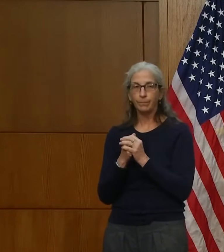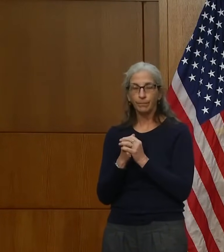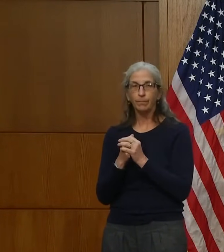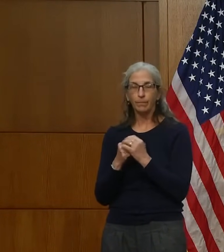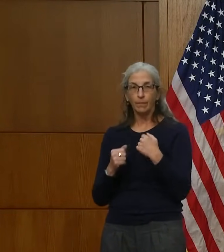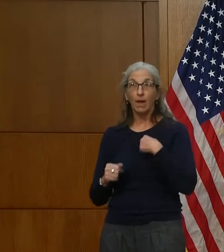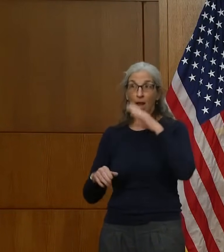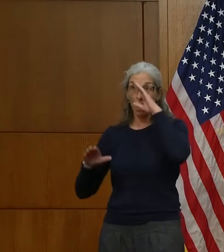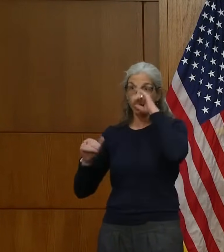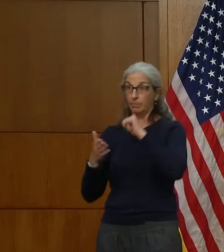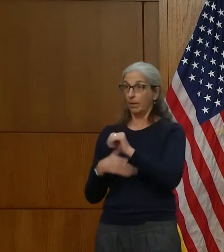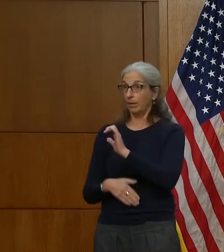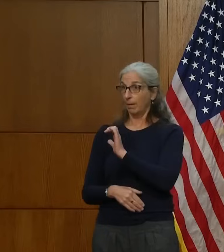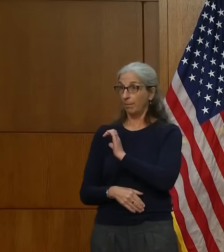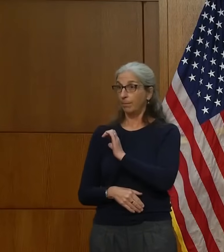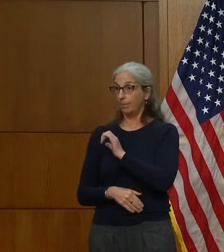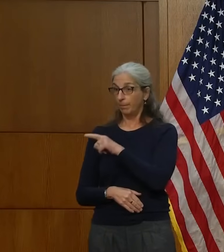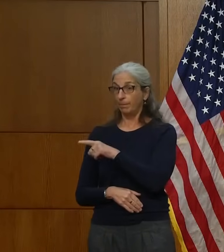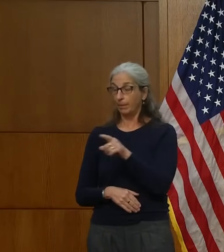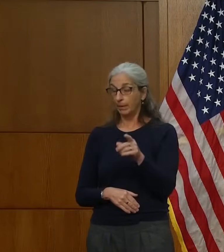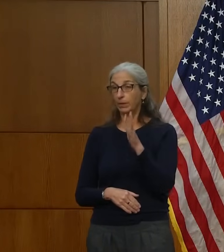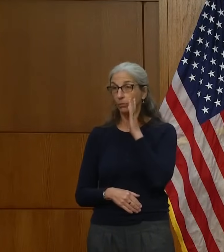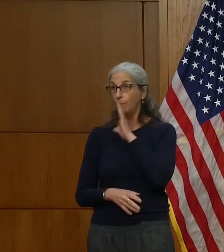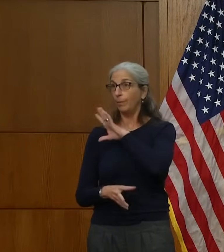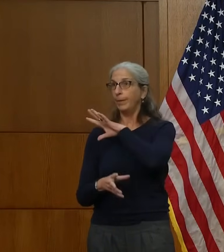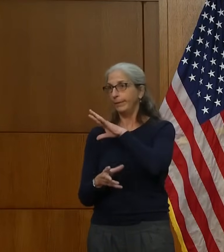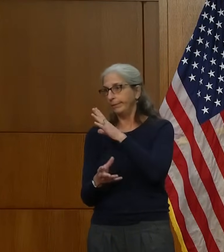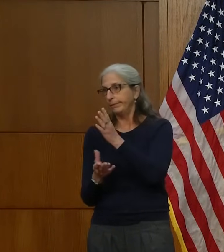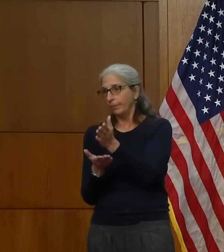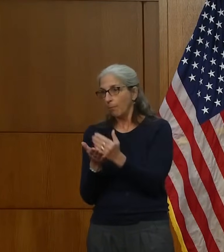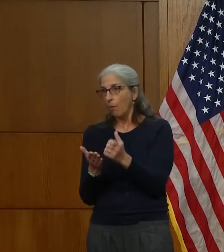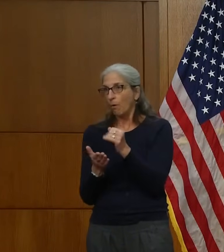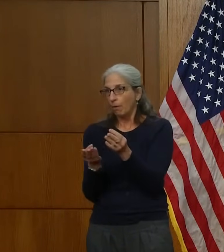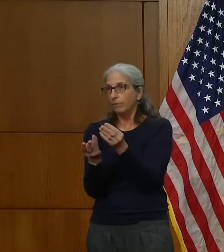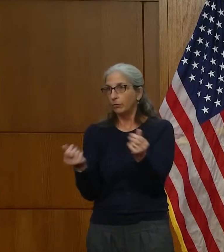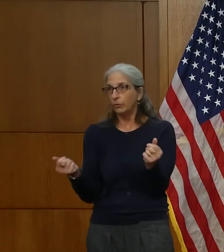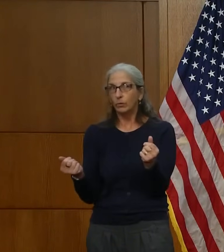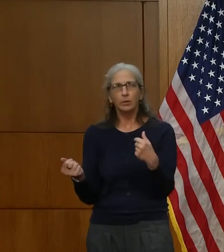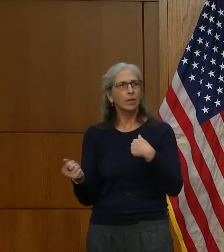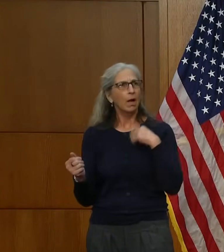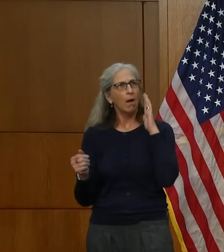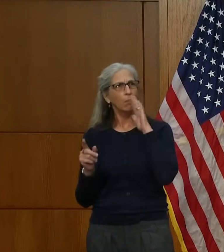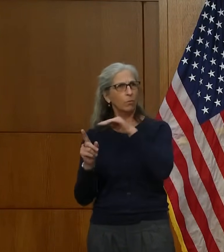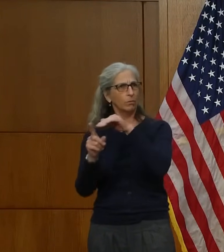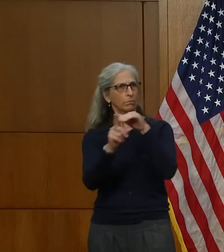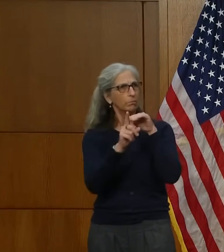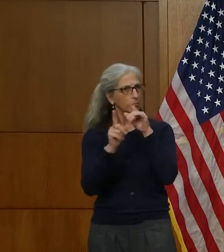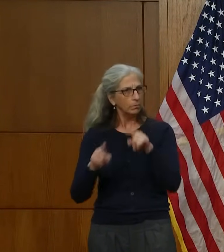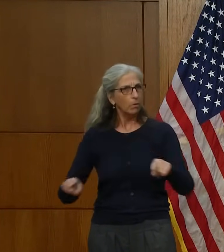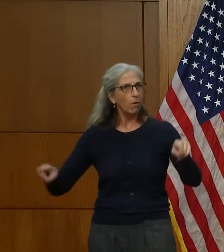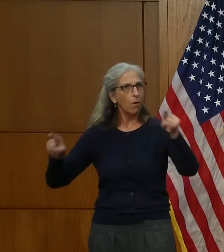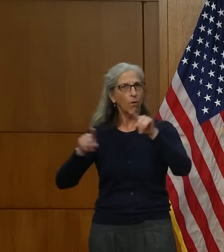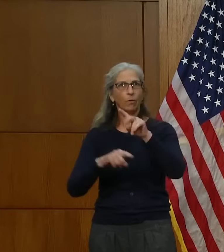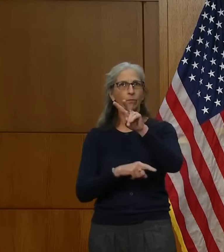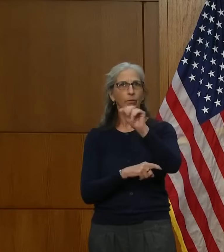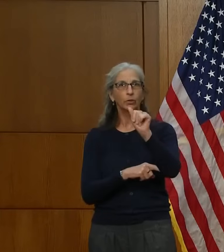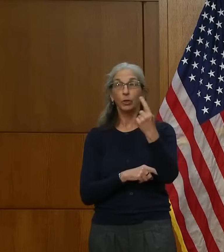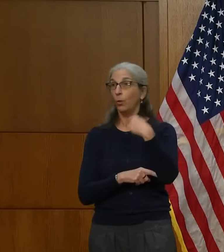YOU TO RESPONSE THERE. LET ME ADDRESS THE SECOND PART OF YOUR QUESTION, ANDRE AND YOU KNOW, I